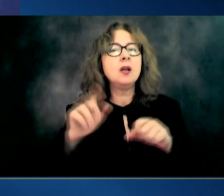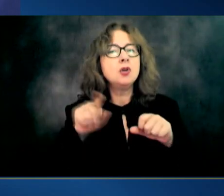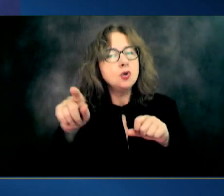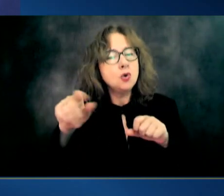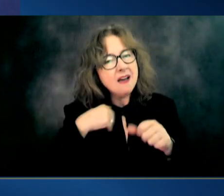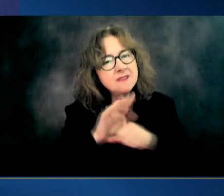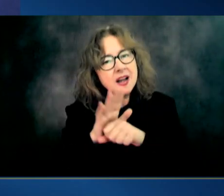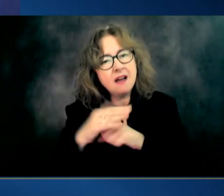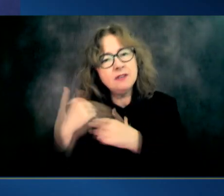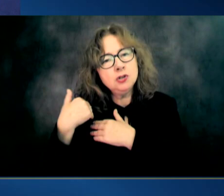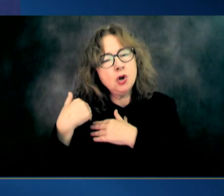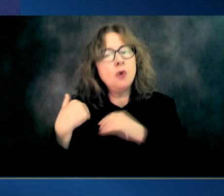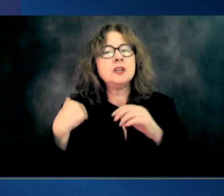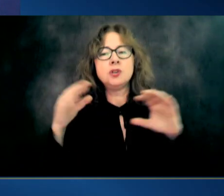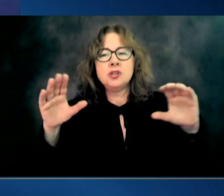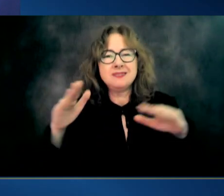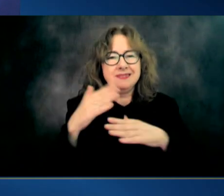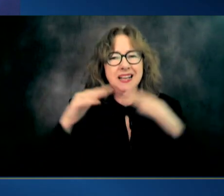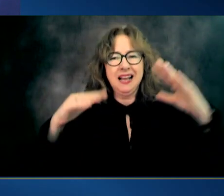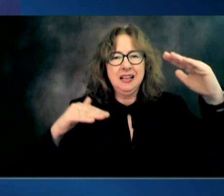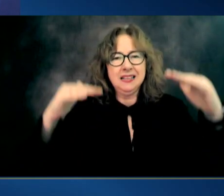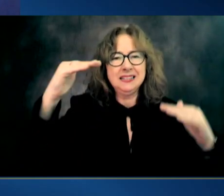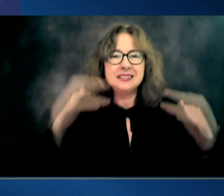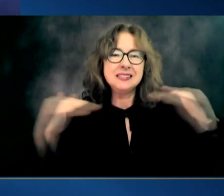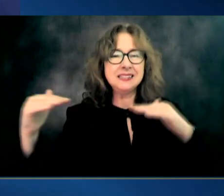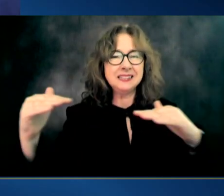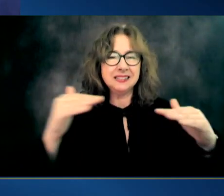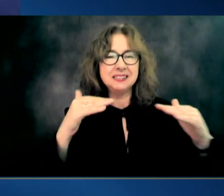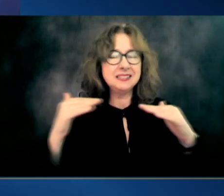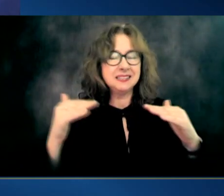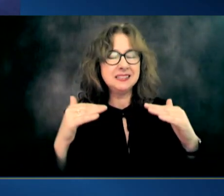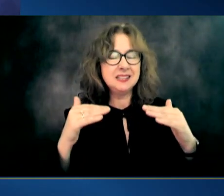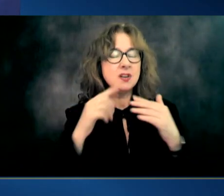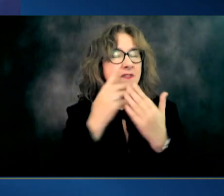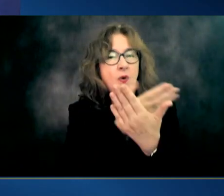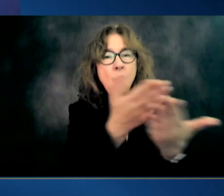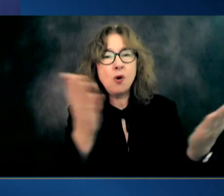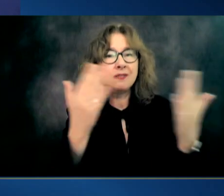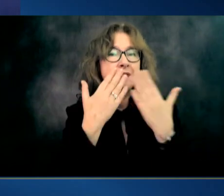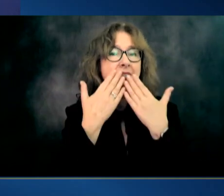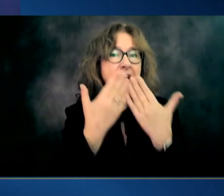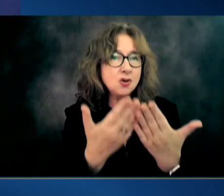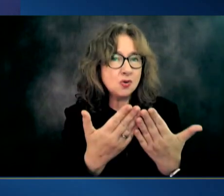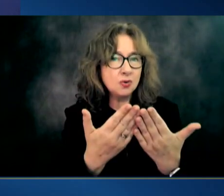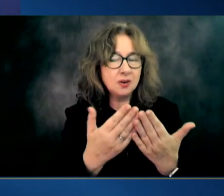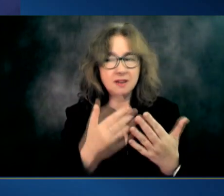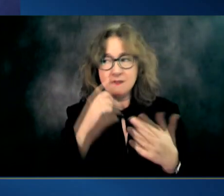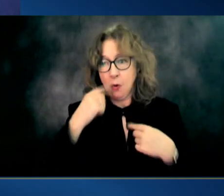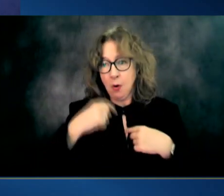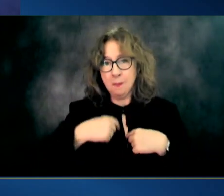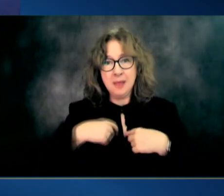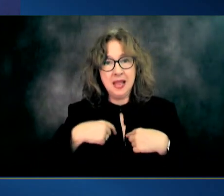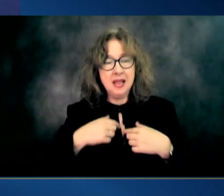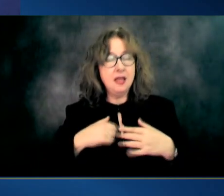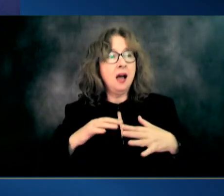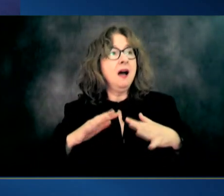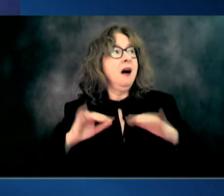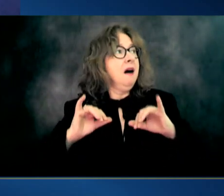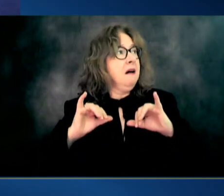like, thank you, because I feel like that's what's inspired me to speak up like I don't. This is the